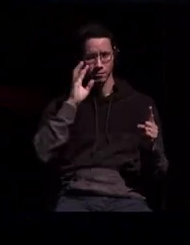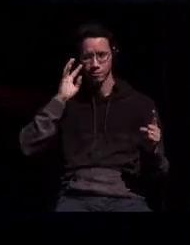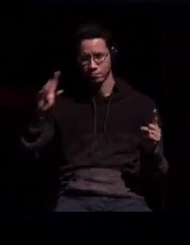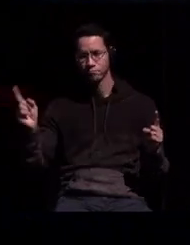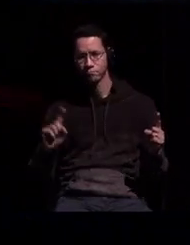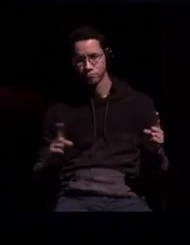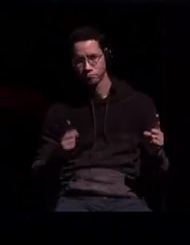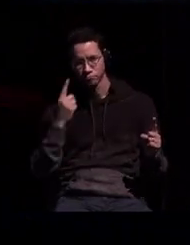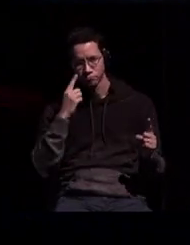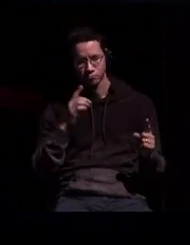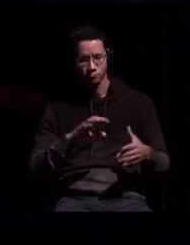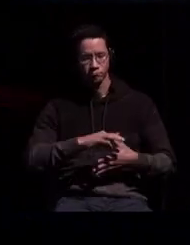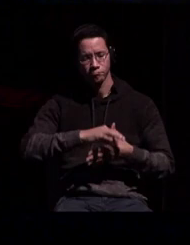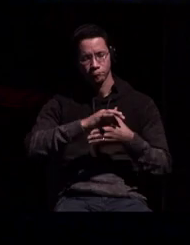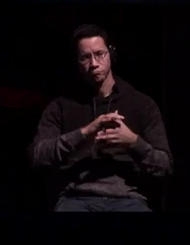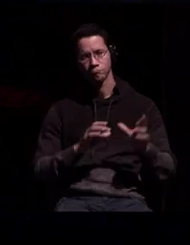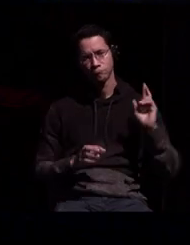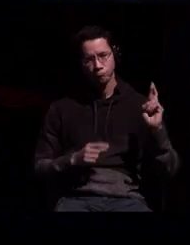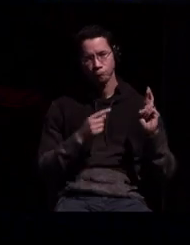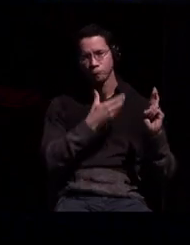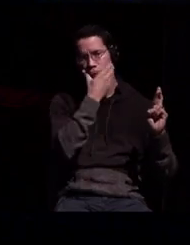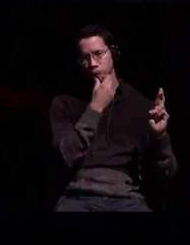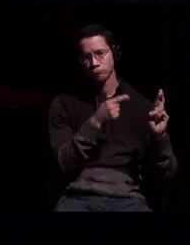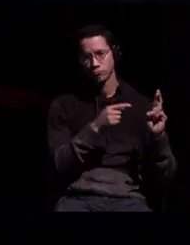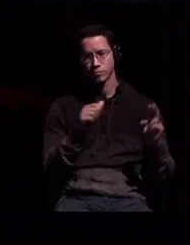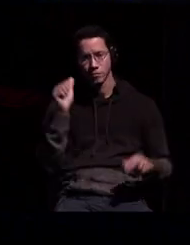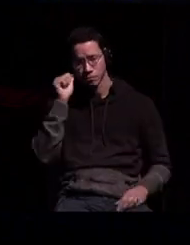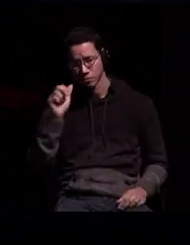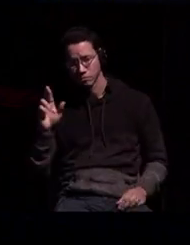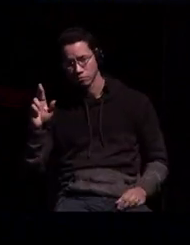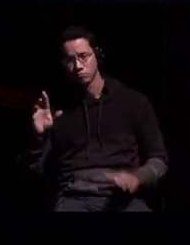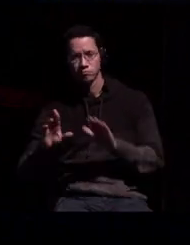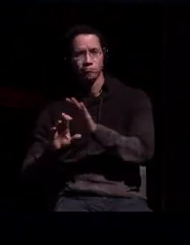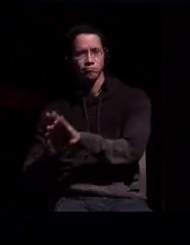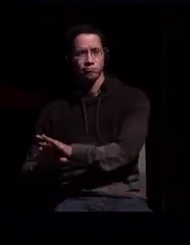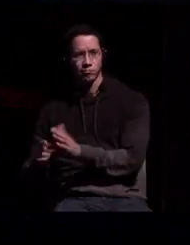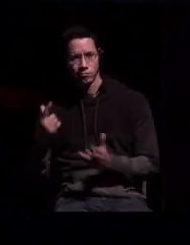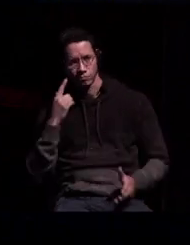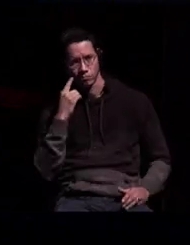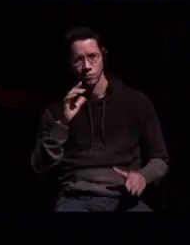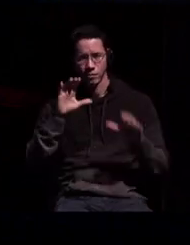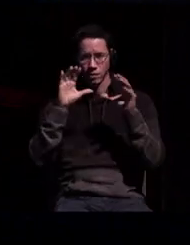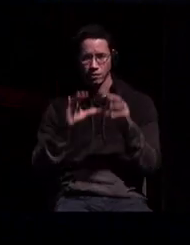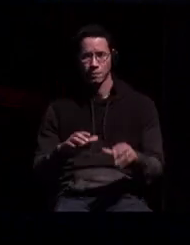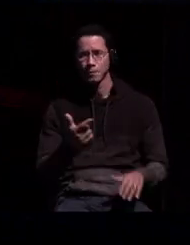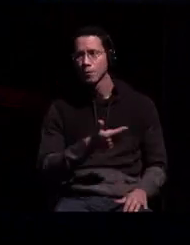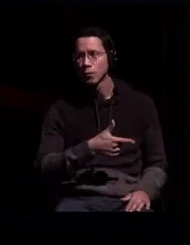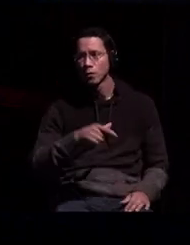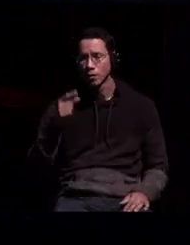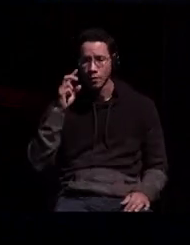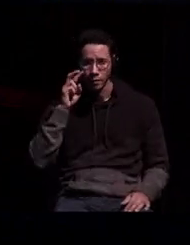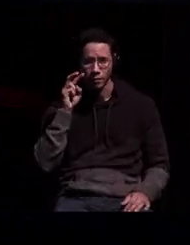than her leadership. That’s true. On the other hand, when we talk about feminization of tourist labor,